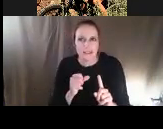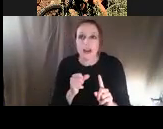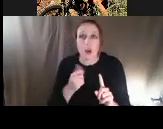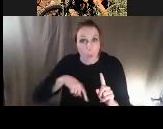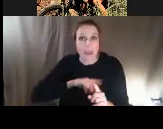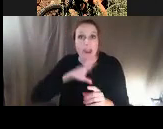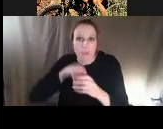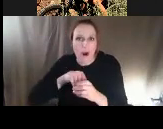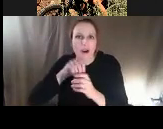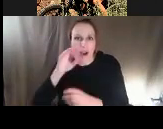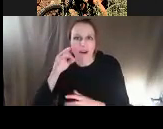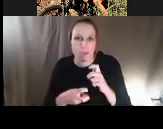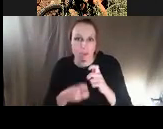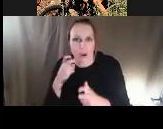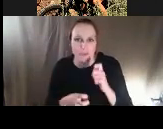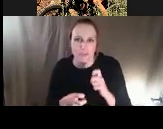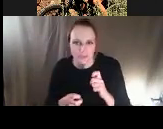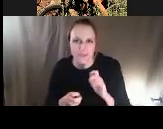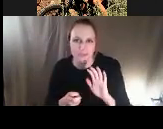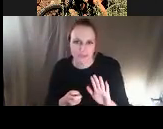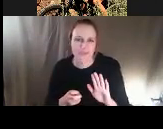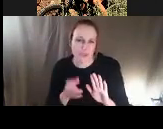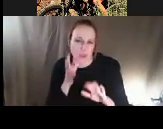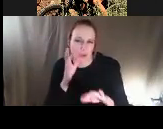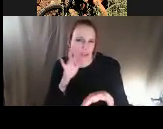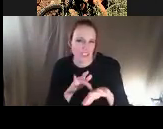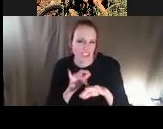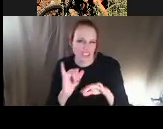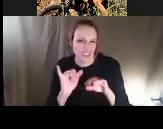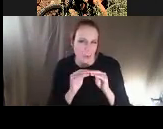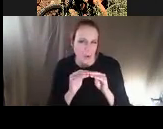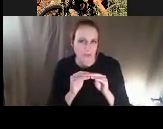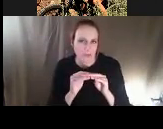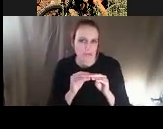of white silence, we'll talk about a little bit. So, part is what both of these authors are